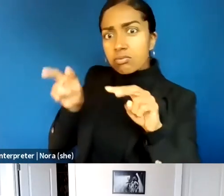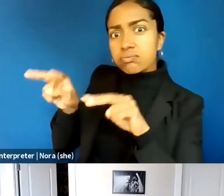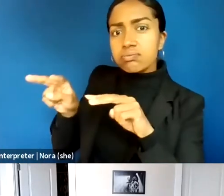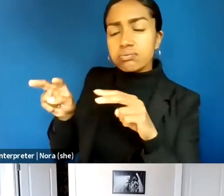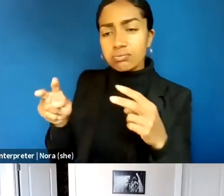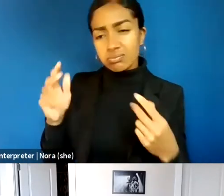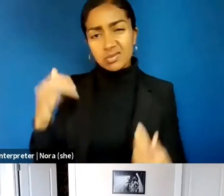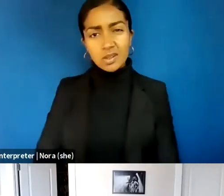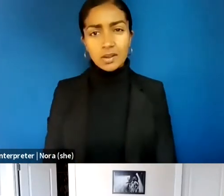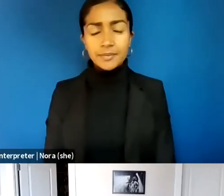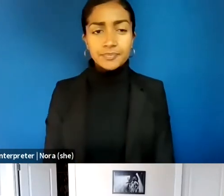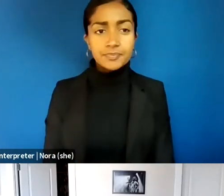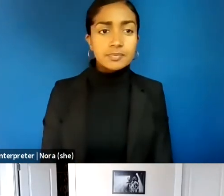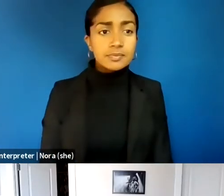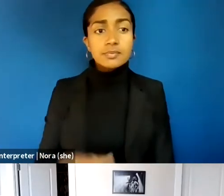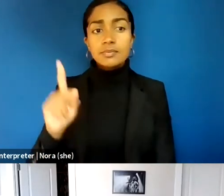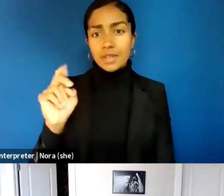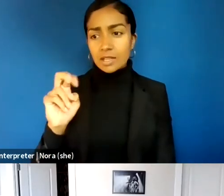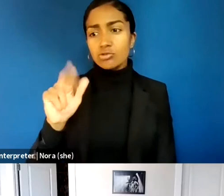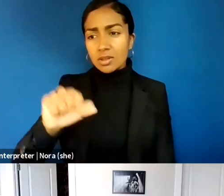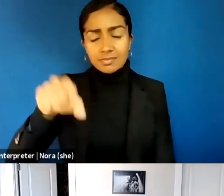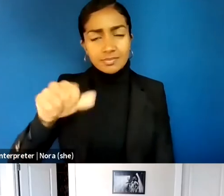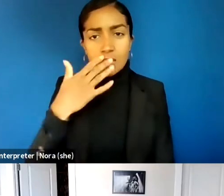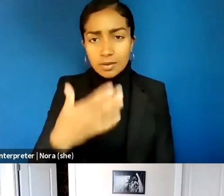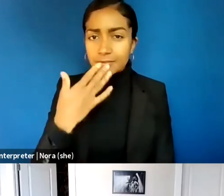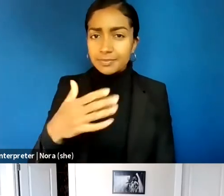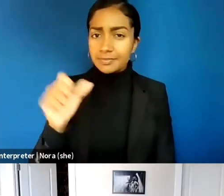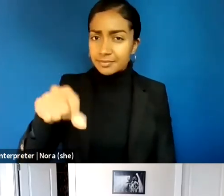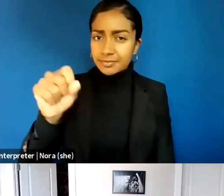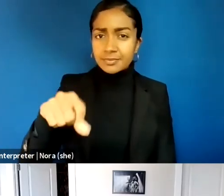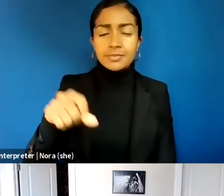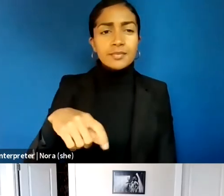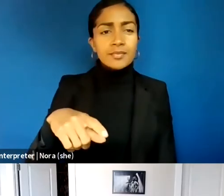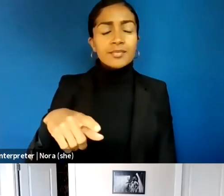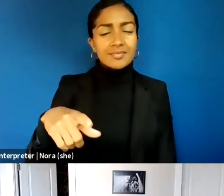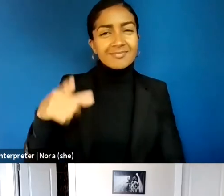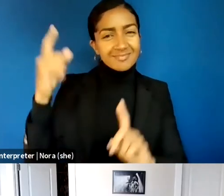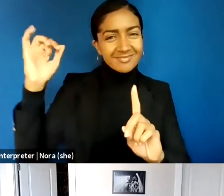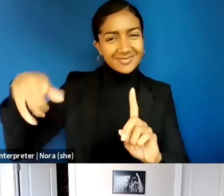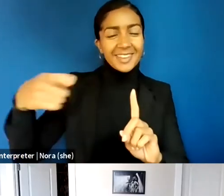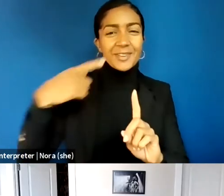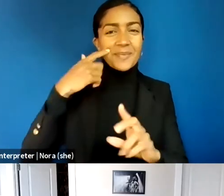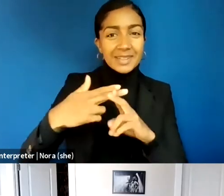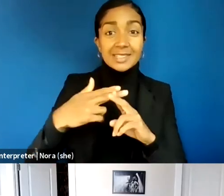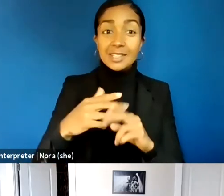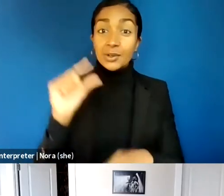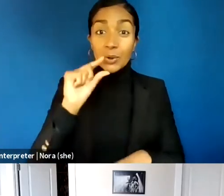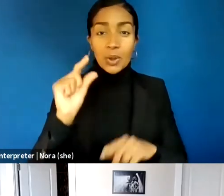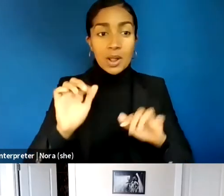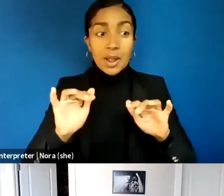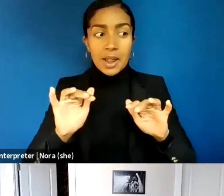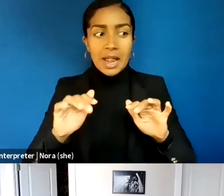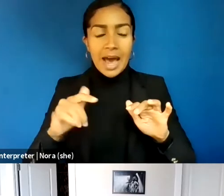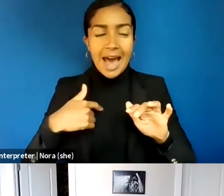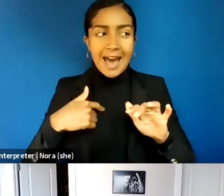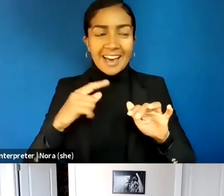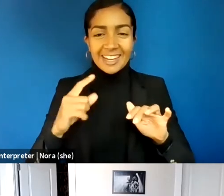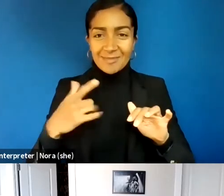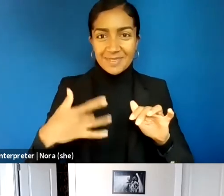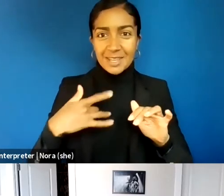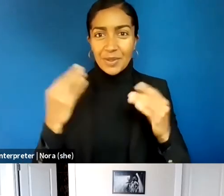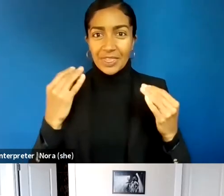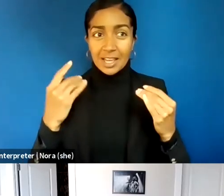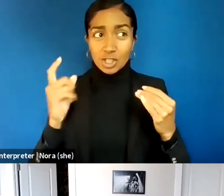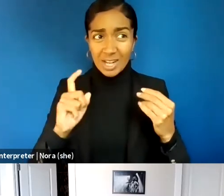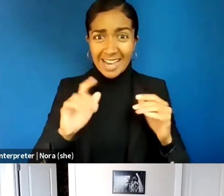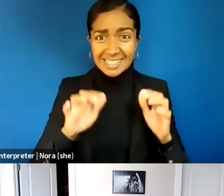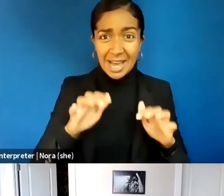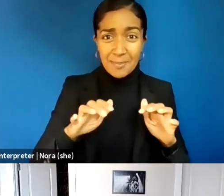Kendra Albert: Awesome. Thank you. Yeah, I feel like, you know, when you're about to Google for something, I feel like there's a moment like should I type in first, like, I'm an attorney, enter, this is something I am Googling for information about research, enter, actually Google whatever the thing is. And I feel like if I'm doing that, then probably